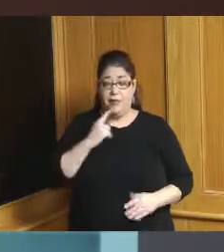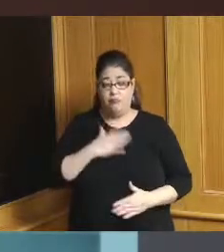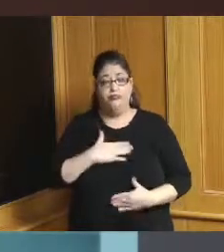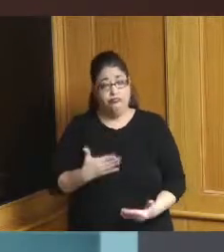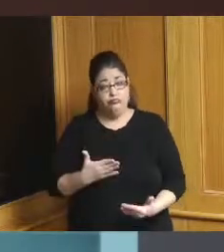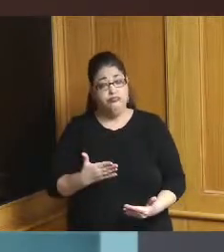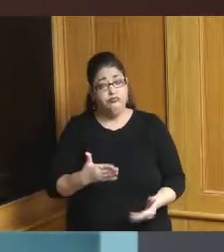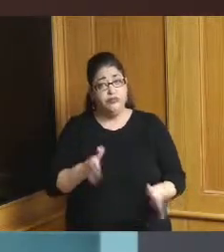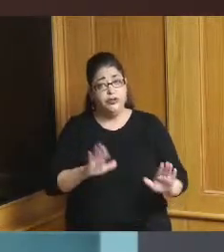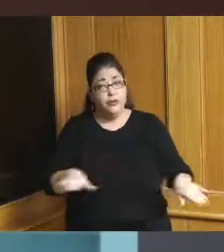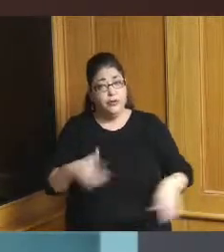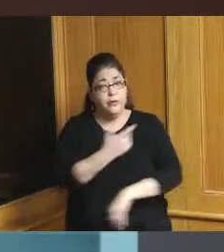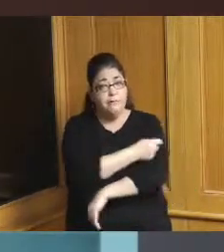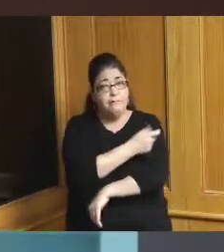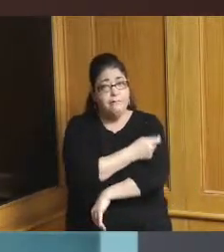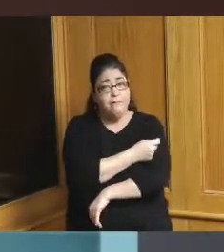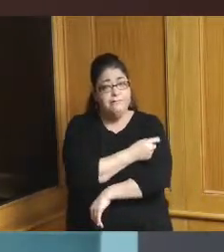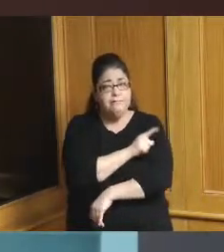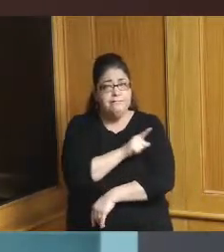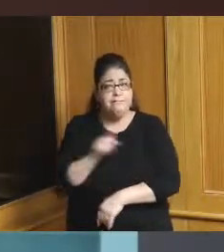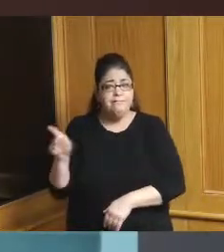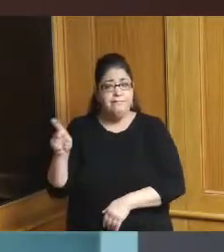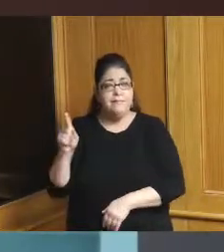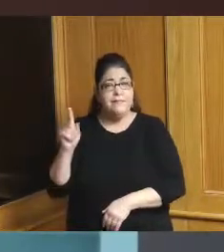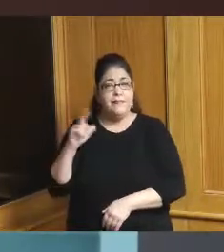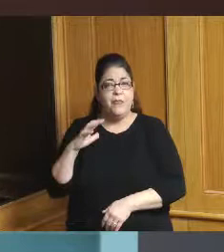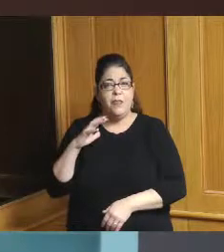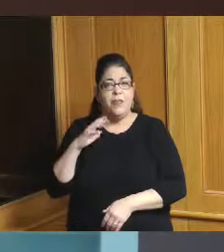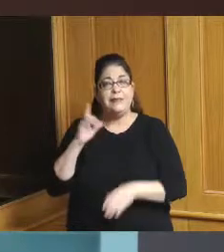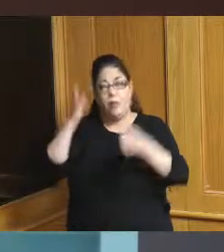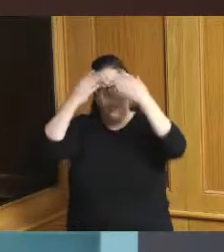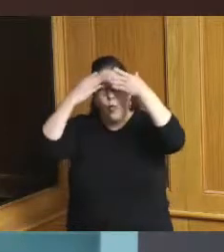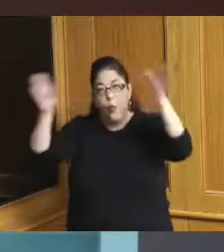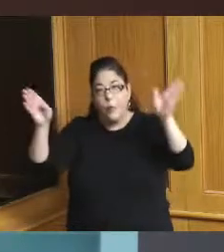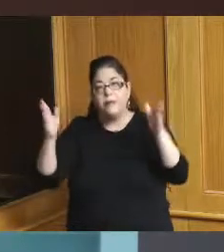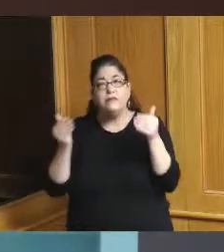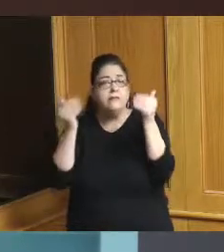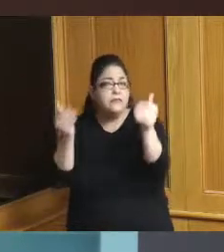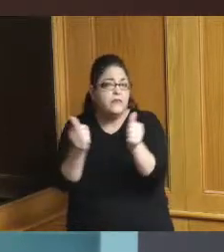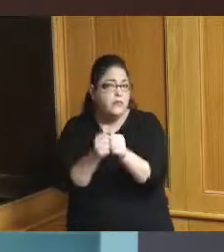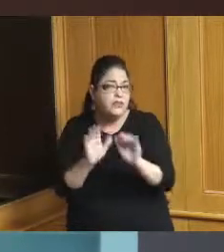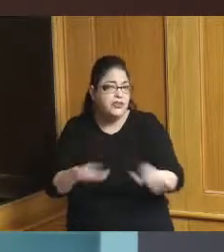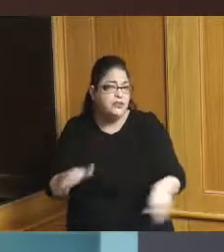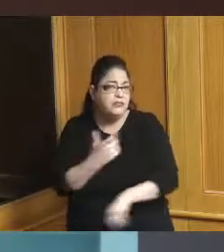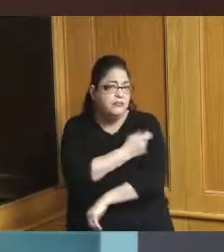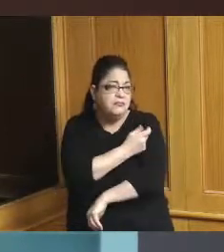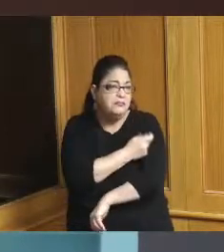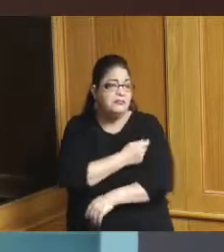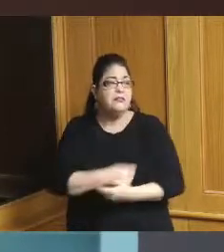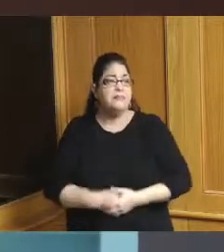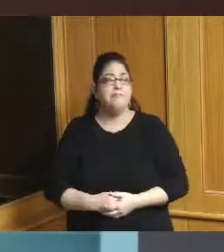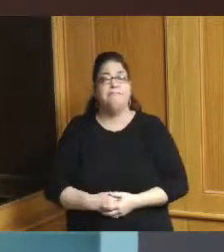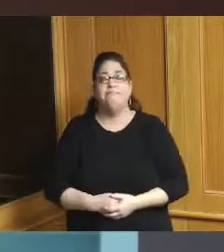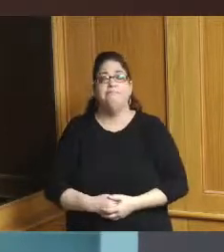the people who are so open to the idea of it that never column is pretty high